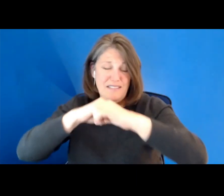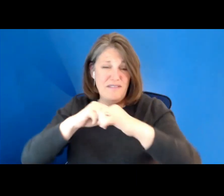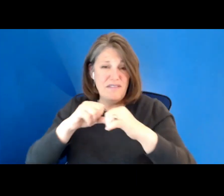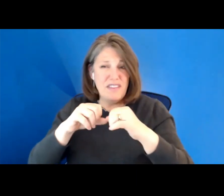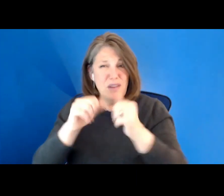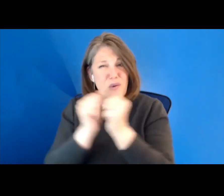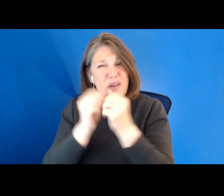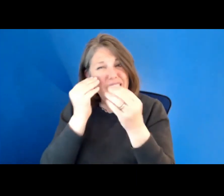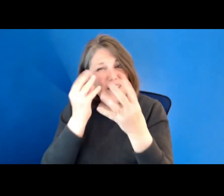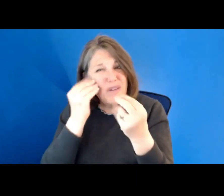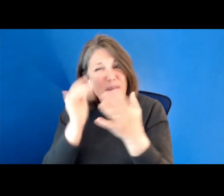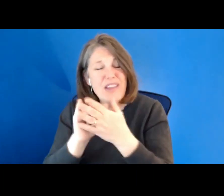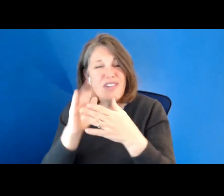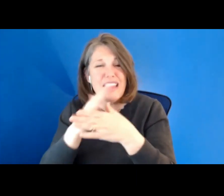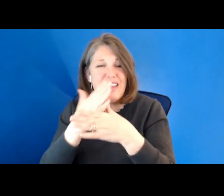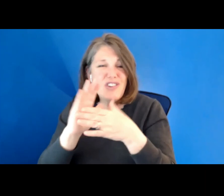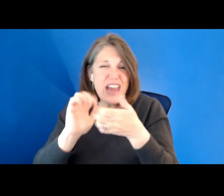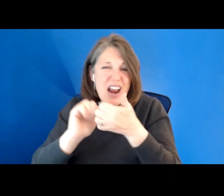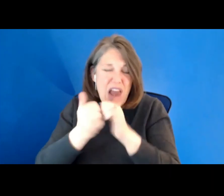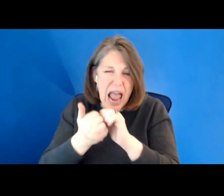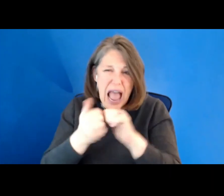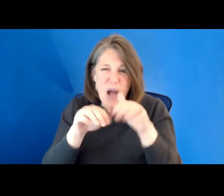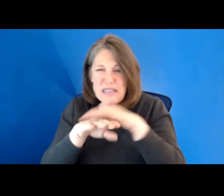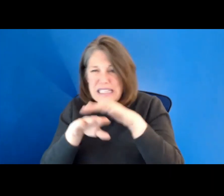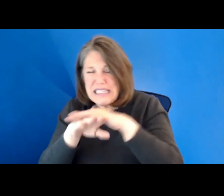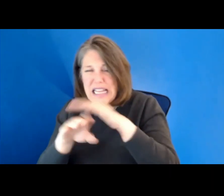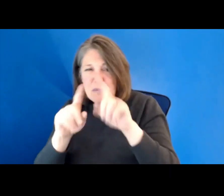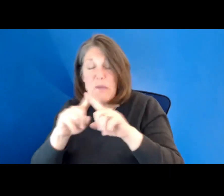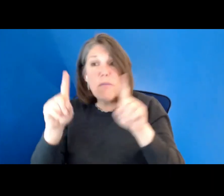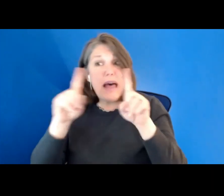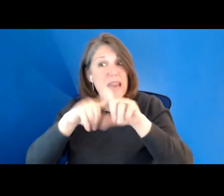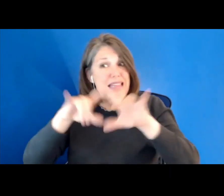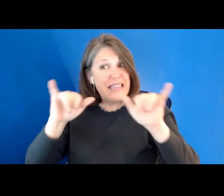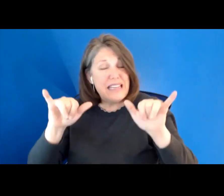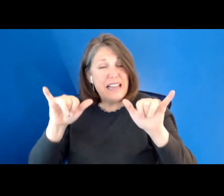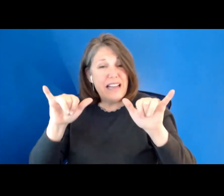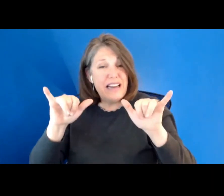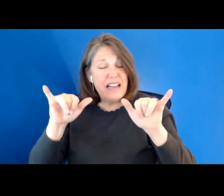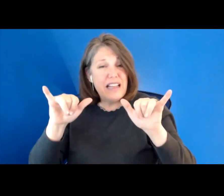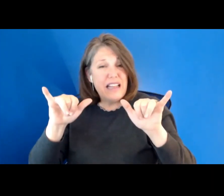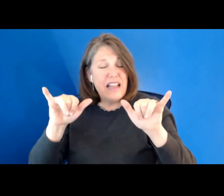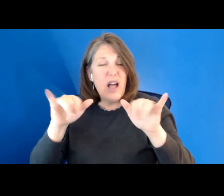that is shared, how it is accessible, but yet, the kind of paneling that has really